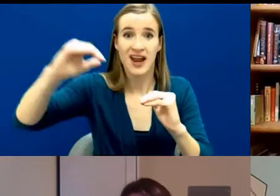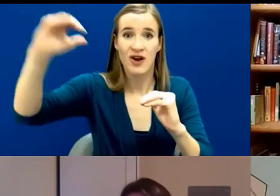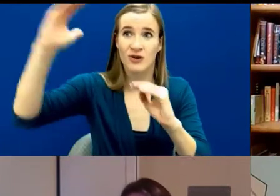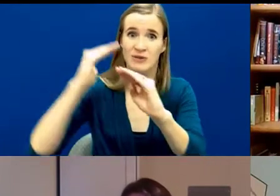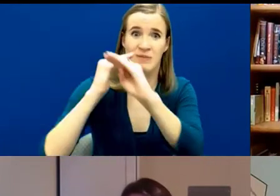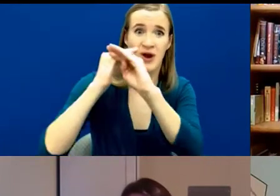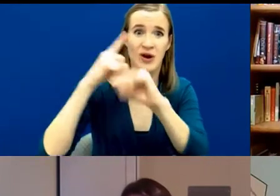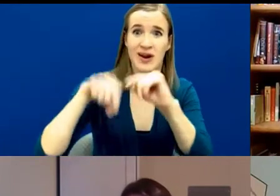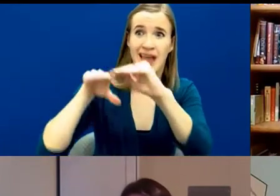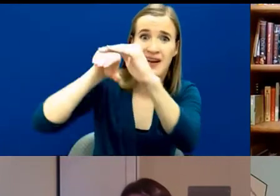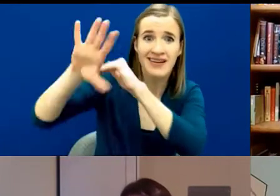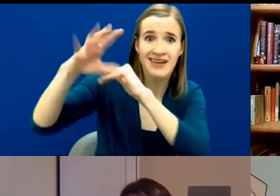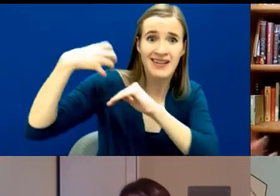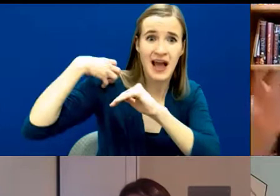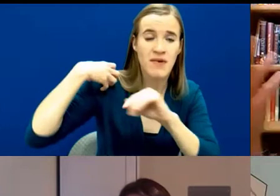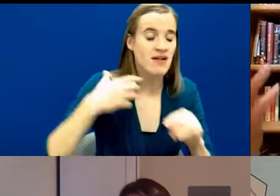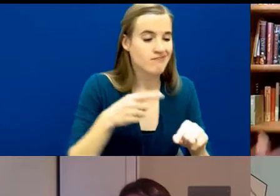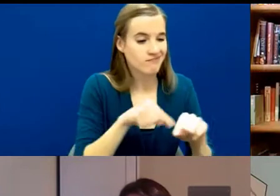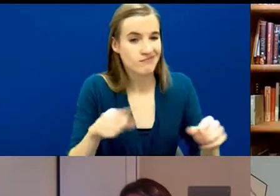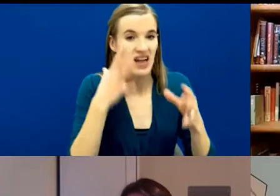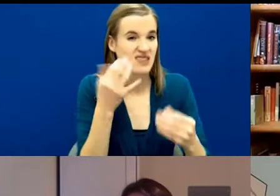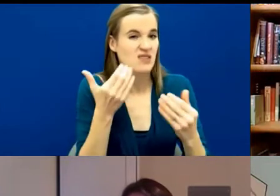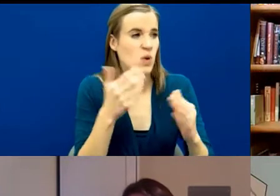couldn't, that was the only way they could get into the building where laws